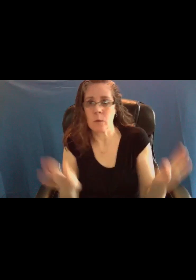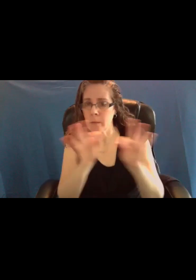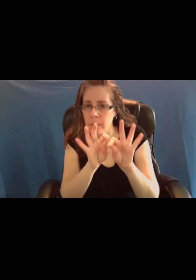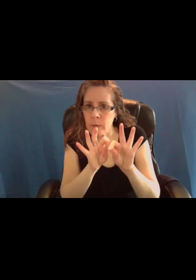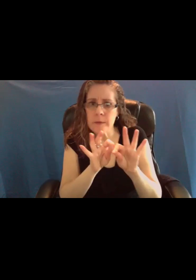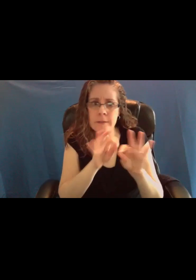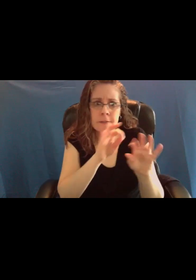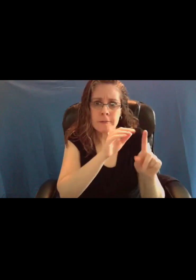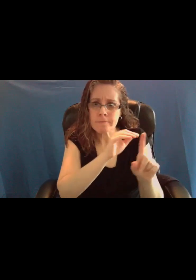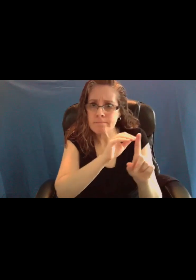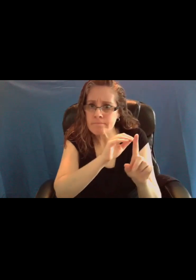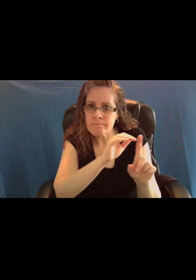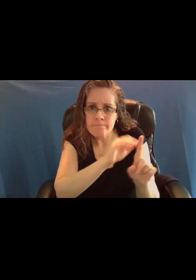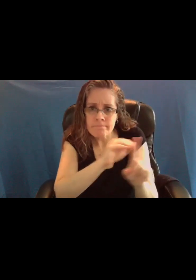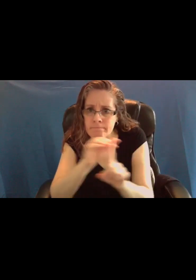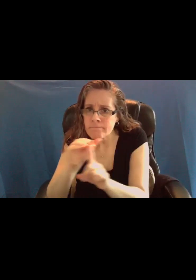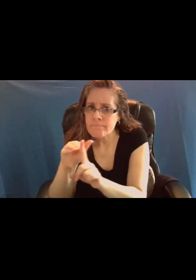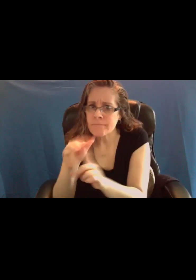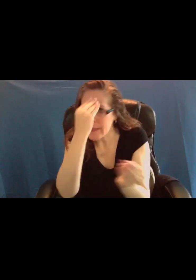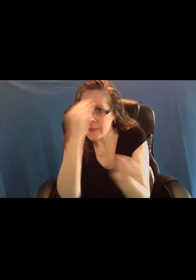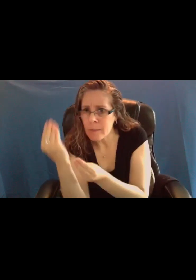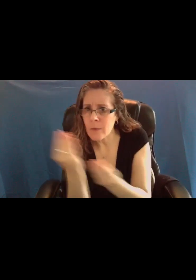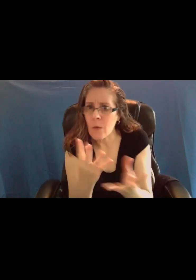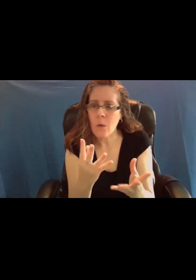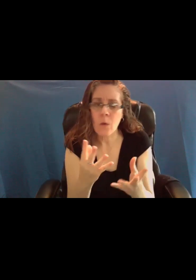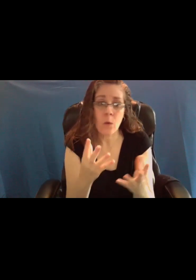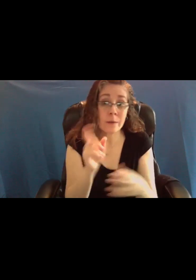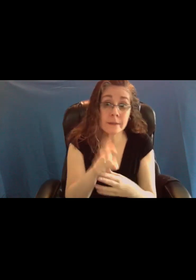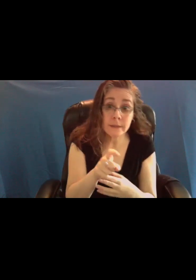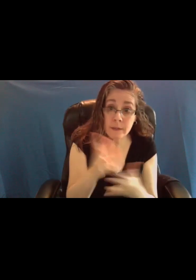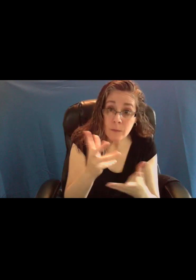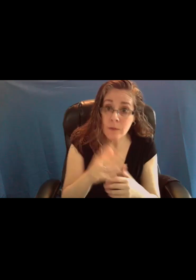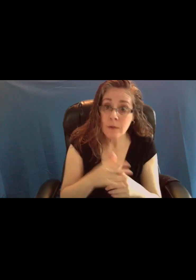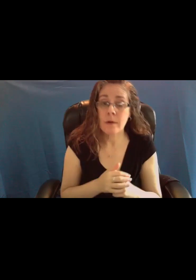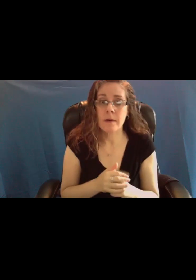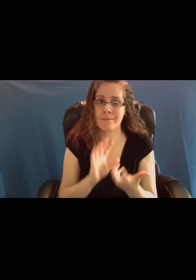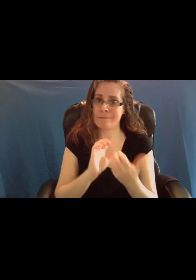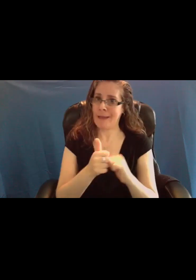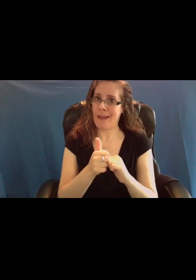to provide effective communication. You know, and to make them